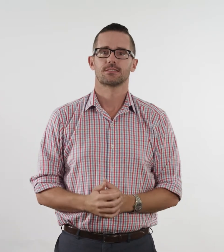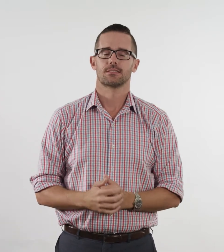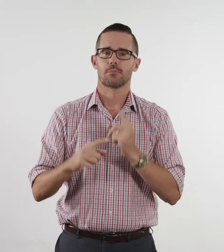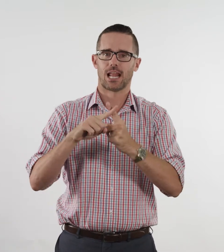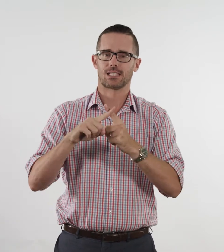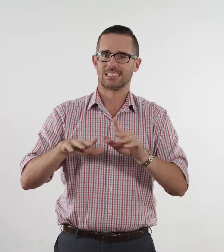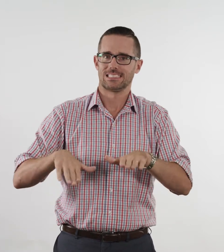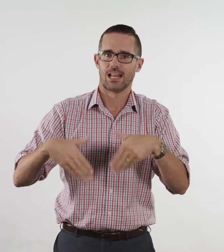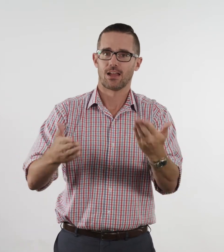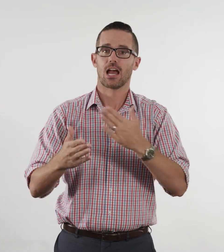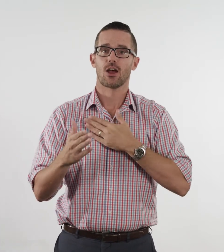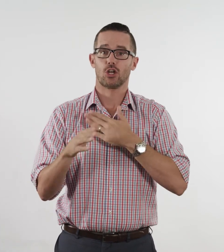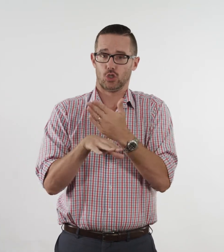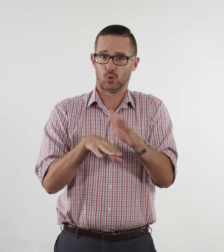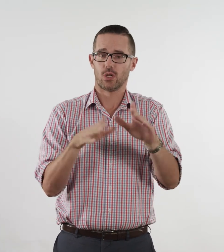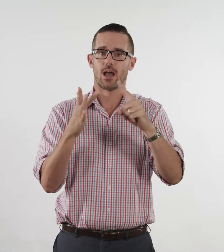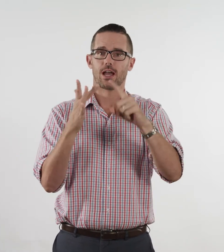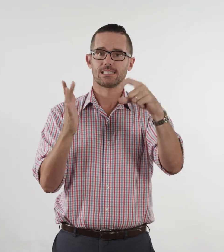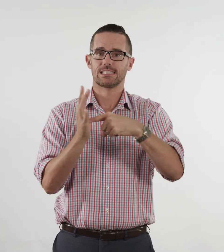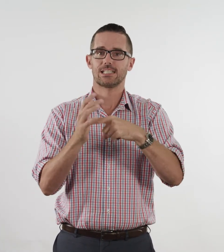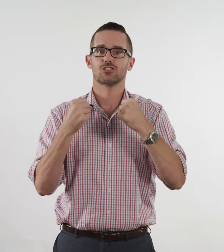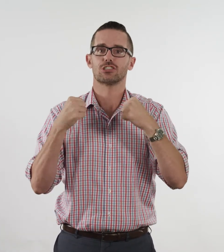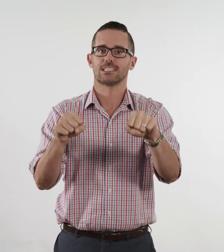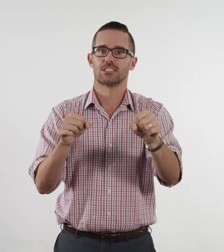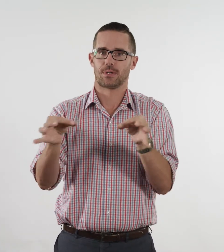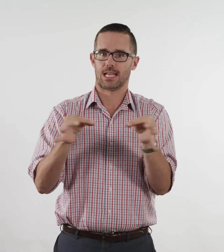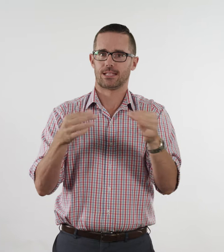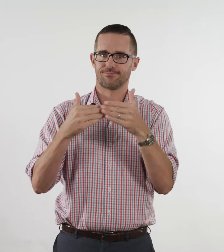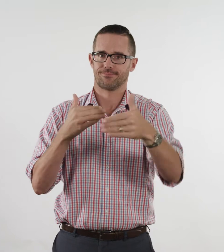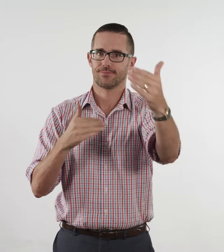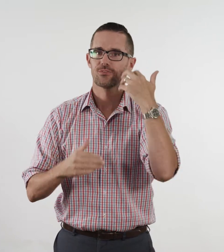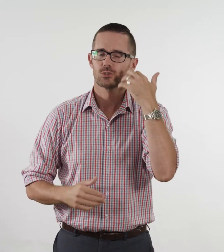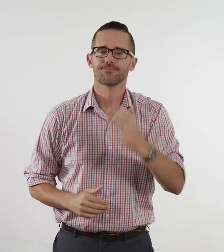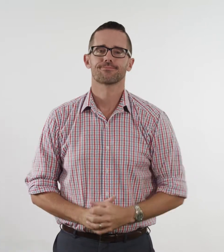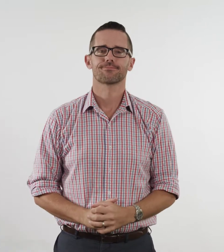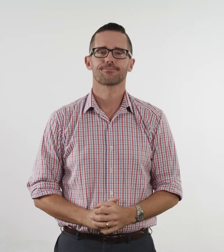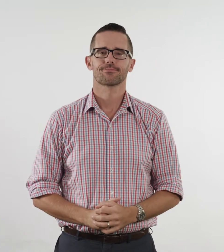and to deliver our new ICT Strategy.